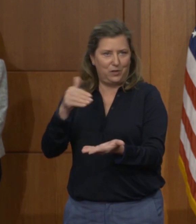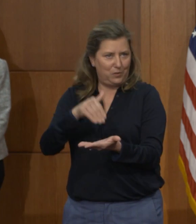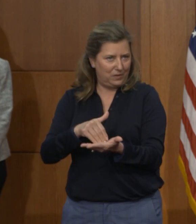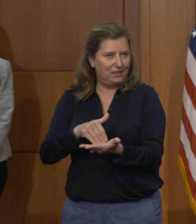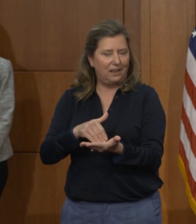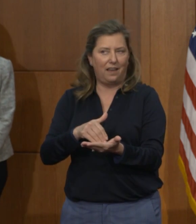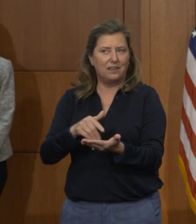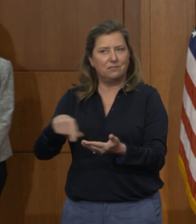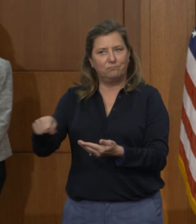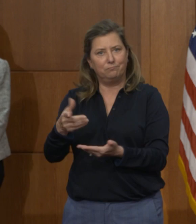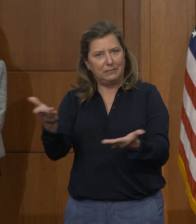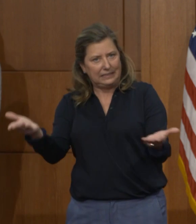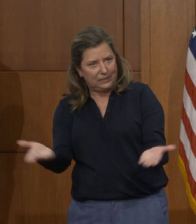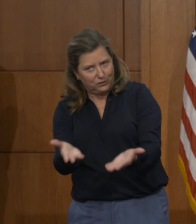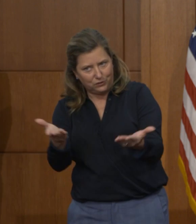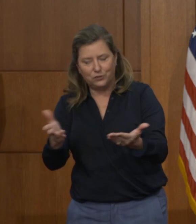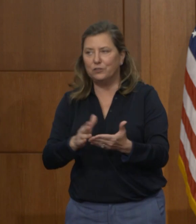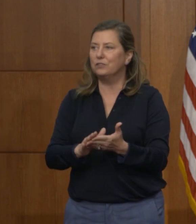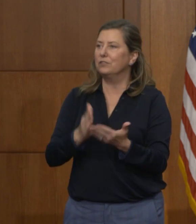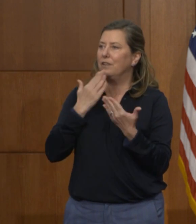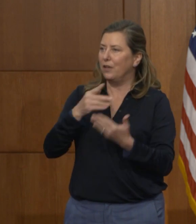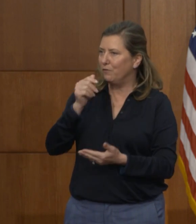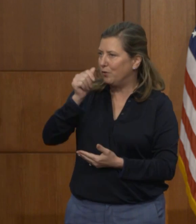so we are flexible and I appreciate your y'alls patients are a little,